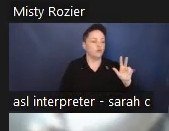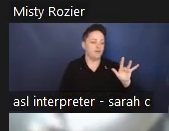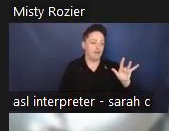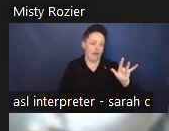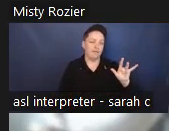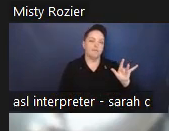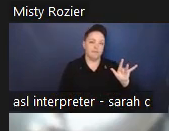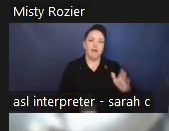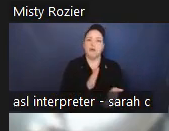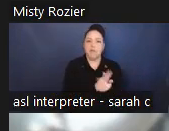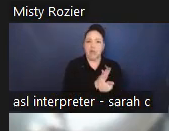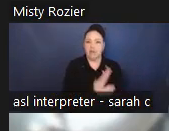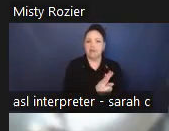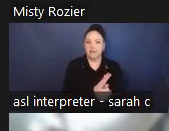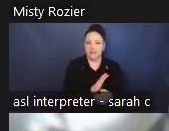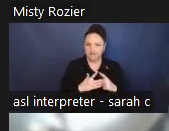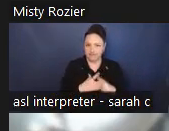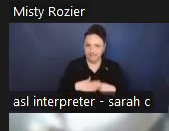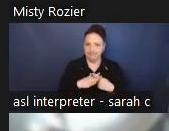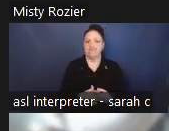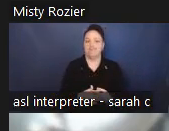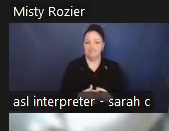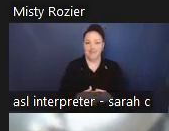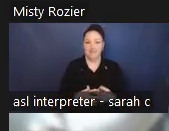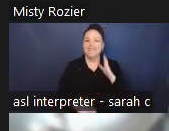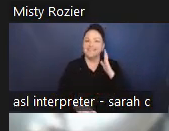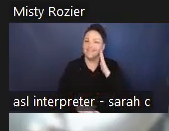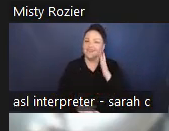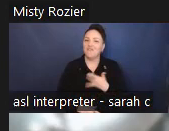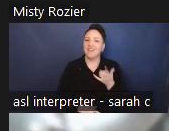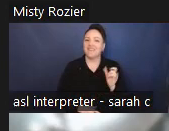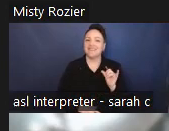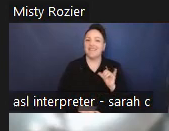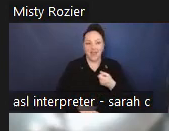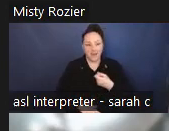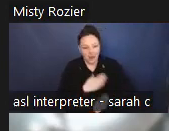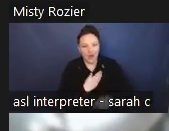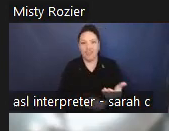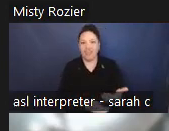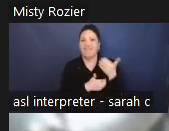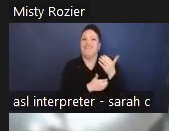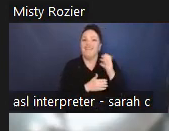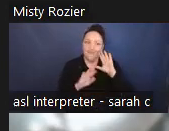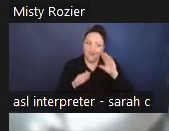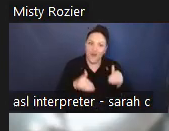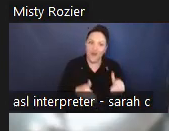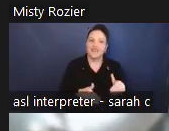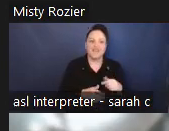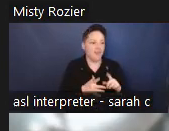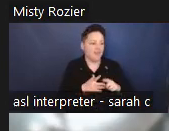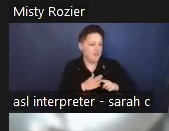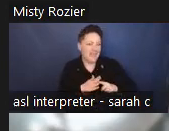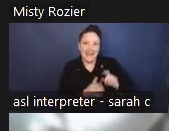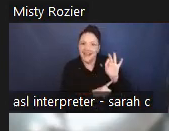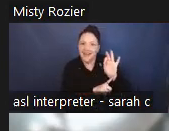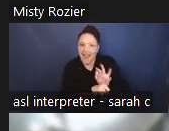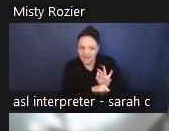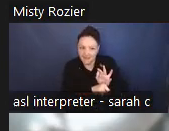like we have given birth. You focus on the first nine months and realize this is when it starts